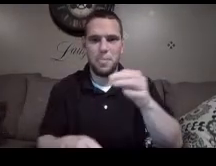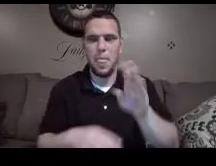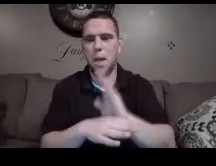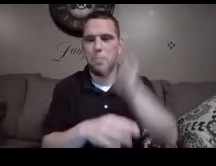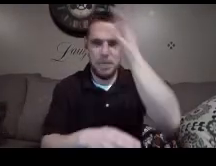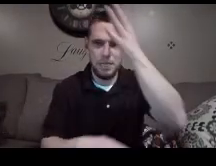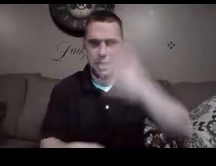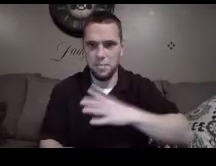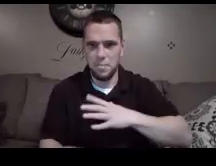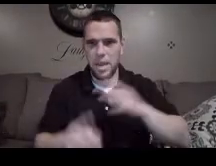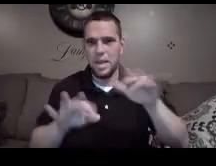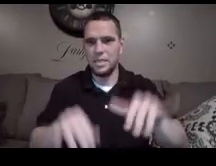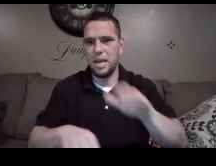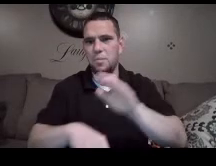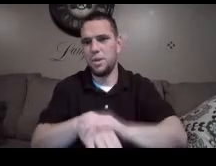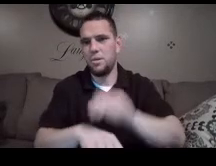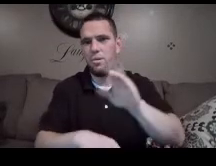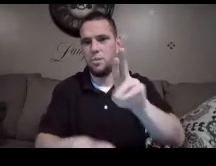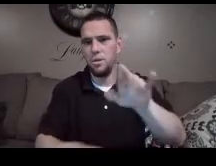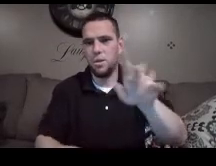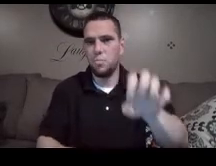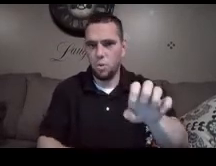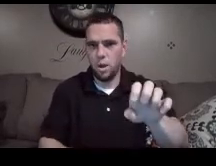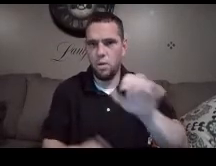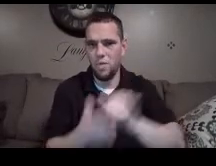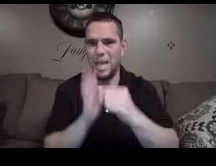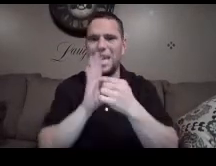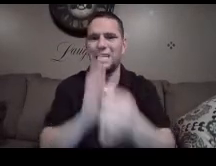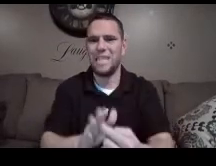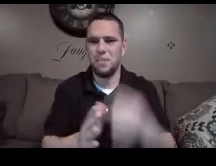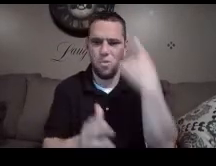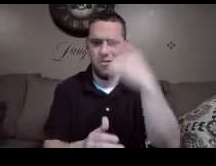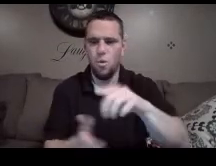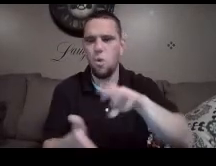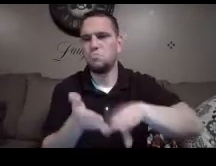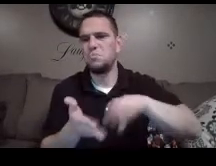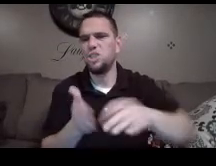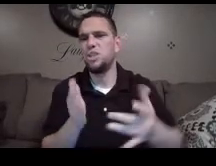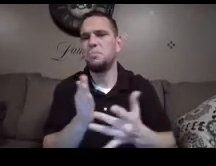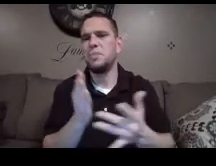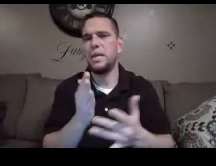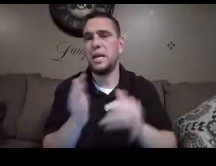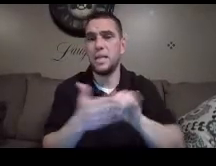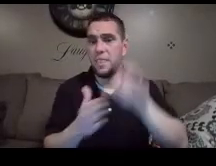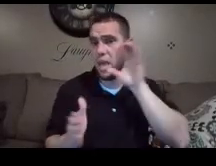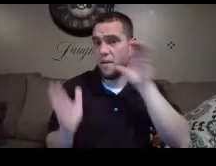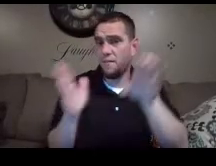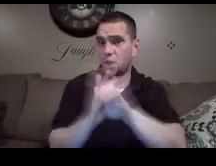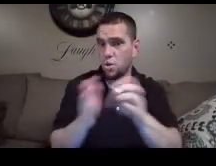of an inexpensive assistive technology." This photo was provided as an openly